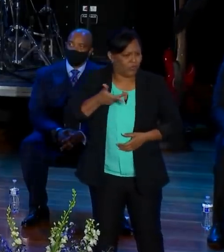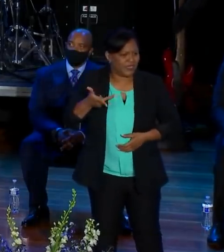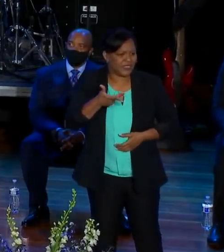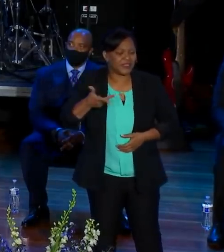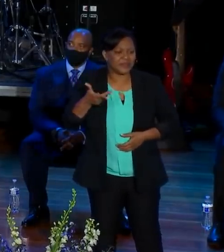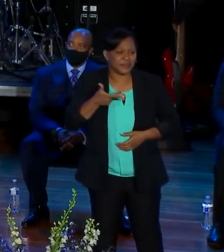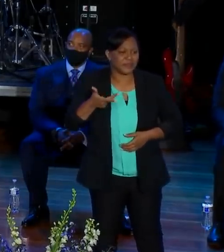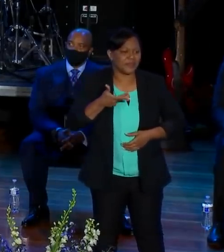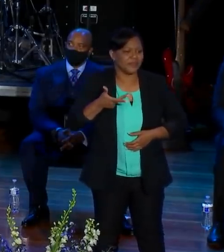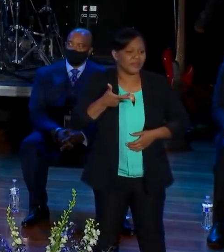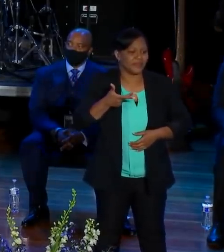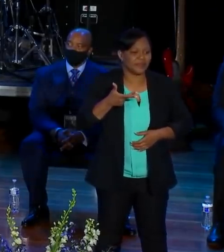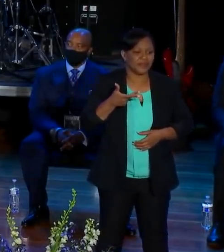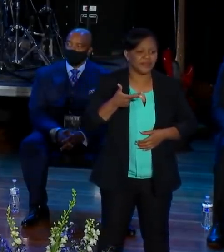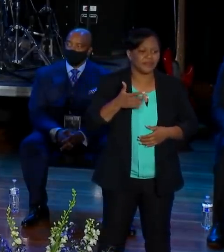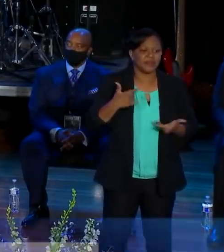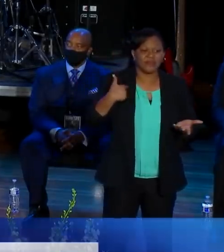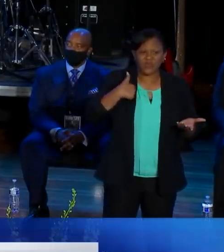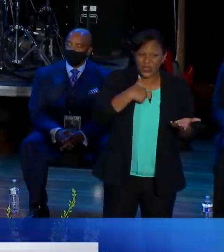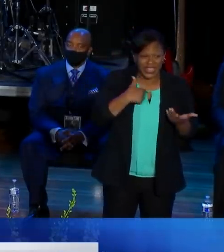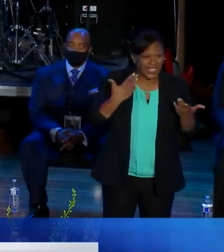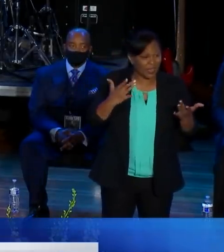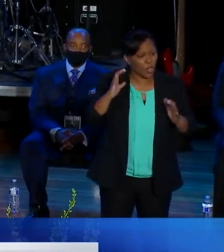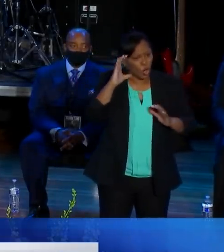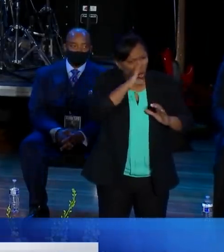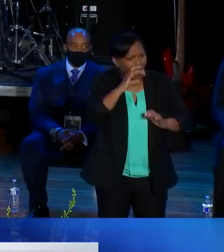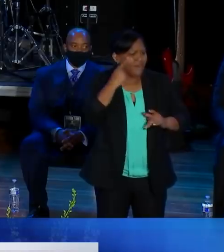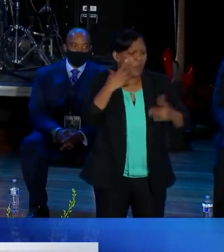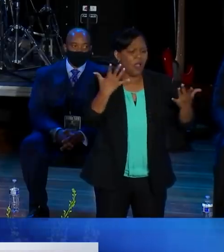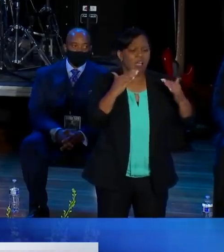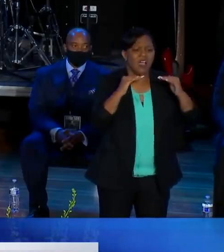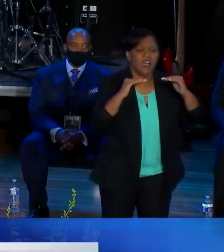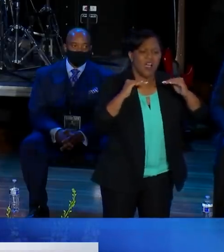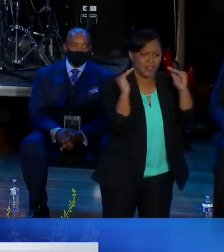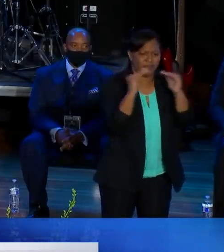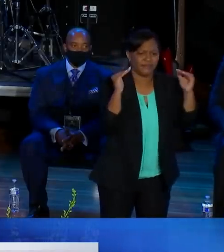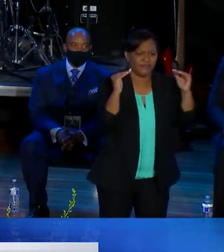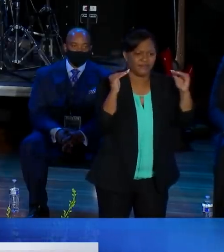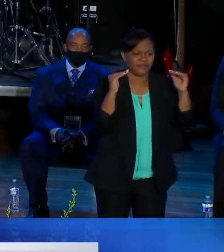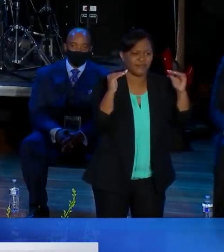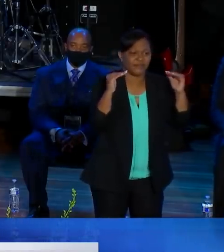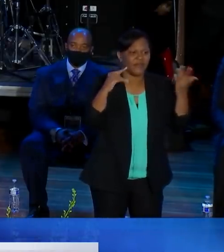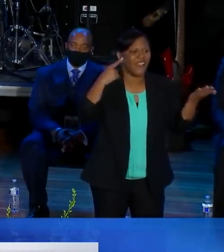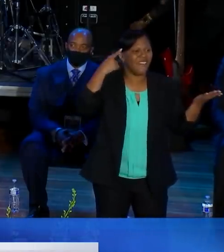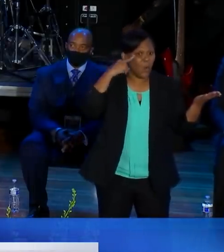I'M ATTORNEY BEN CRUMP AND ALONG WITH TONY, ATTORNEY CHRIS